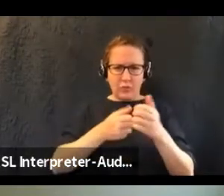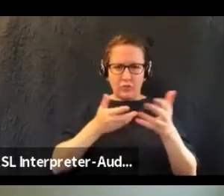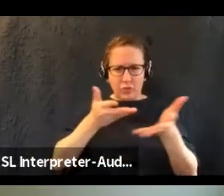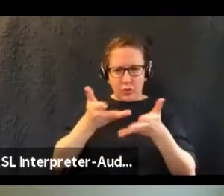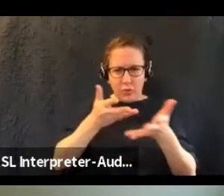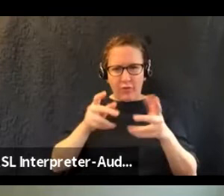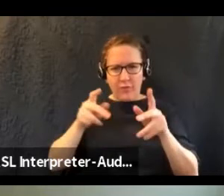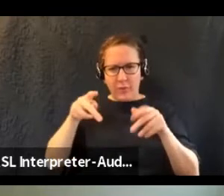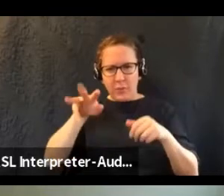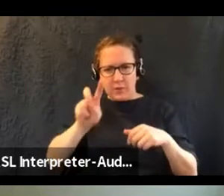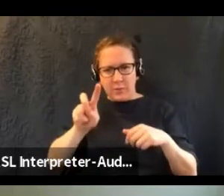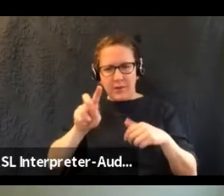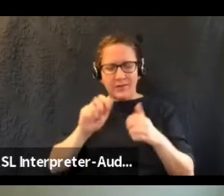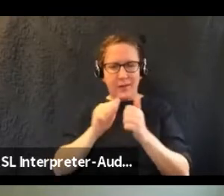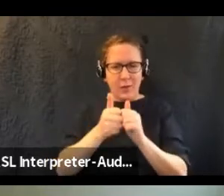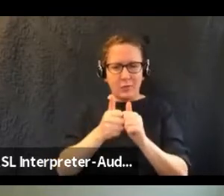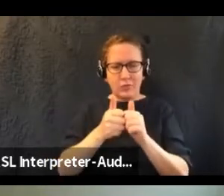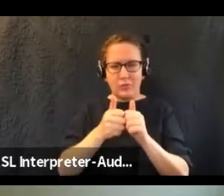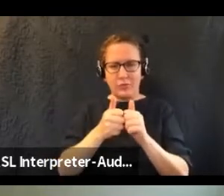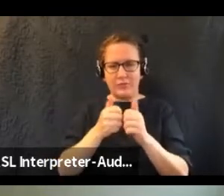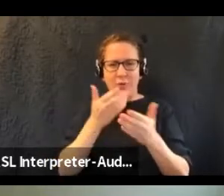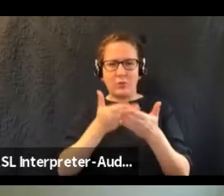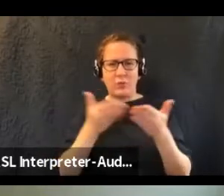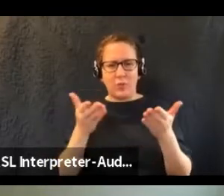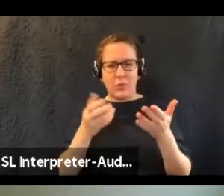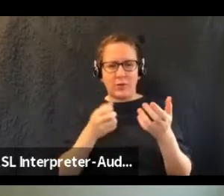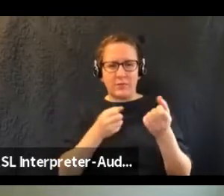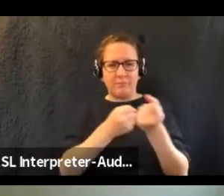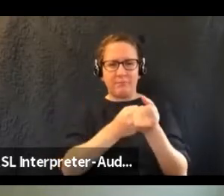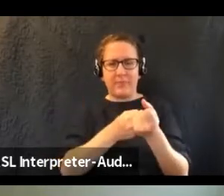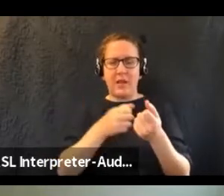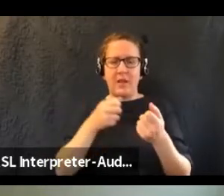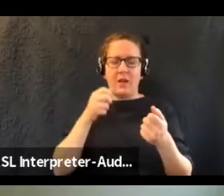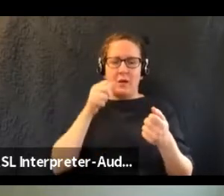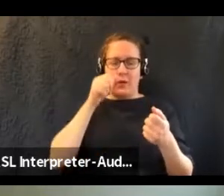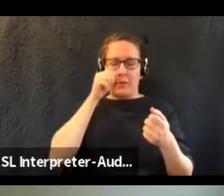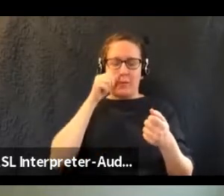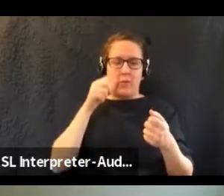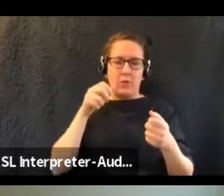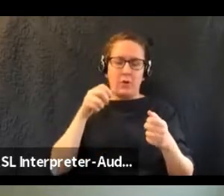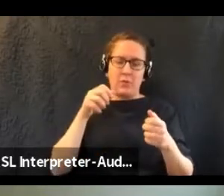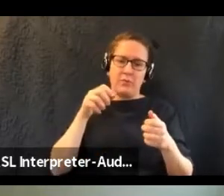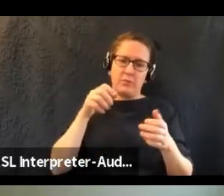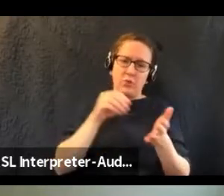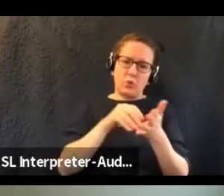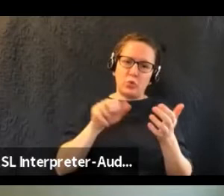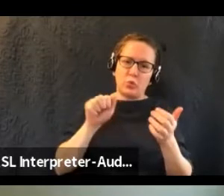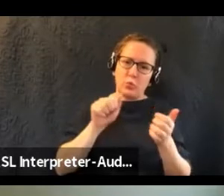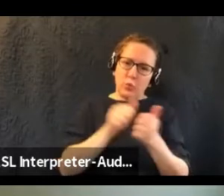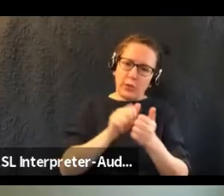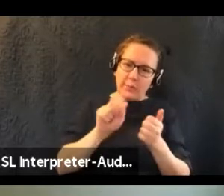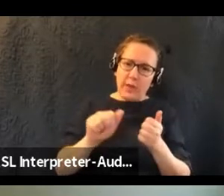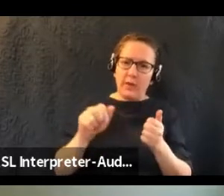or how to be a resource for students with disabilities and people with disabilities,